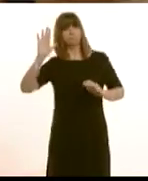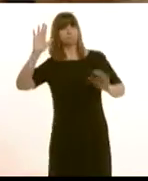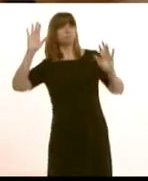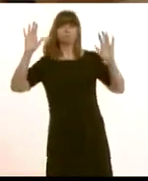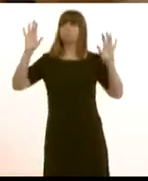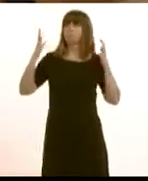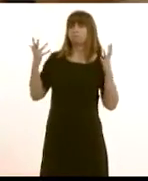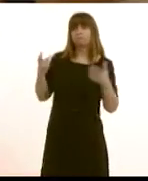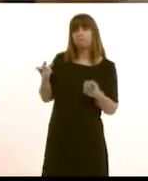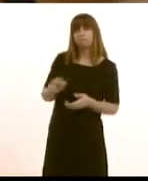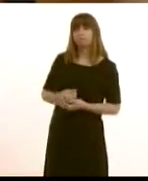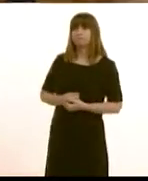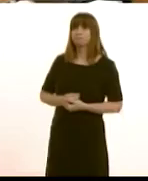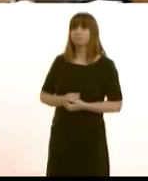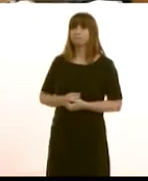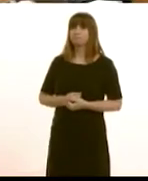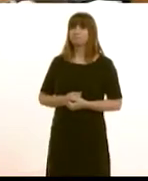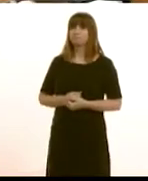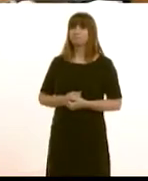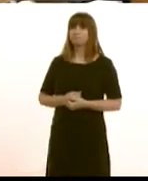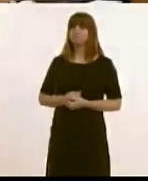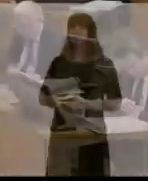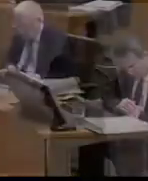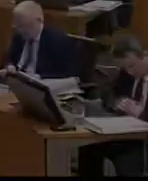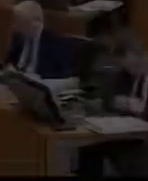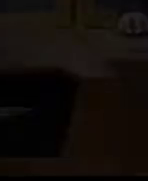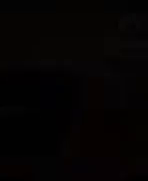love to give their time. Y Llywydd / The Presiding Officer: Thank you, First Minister.